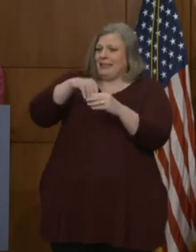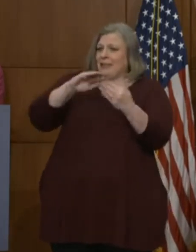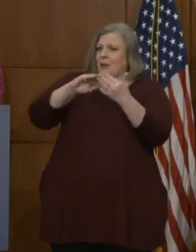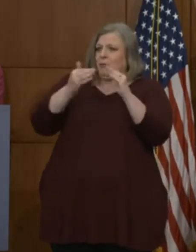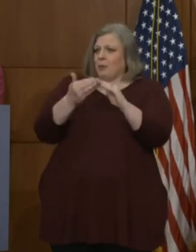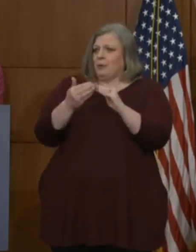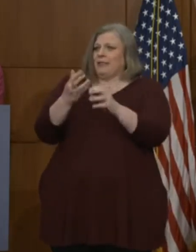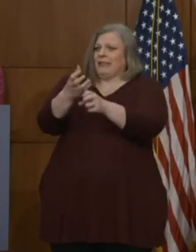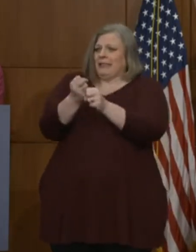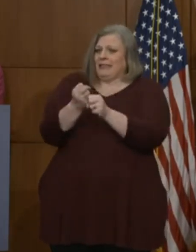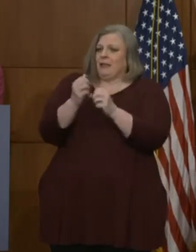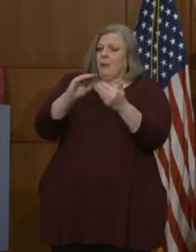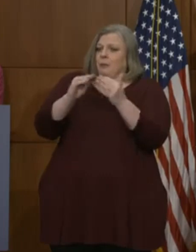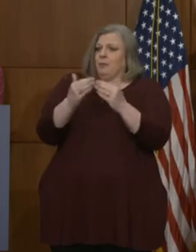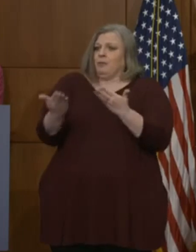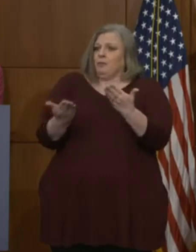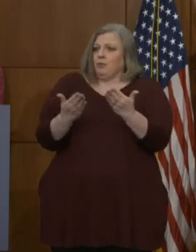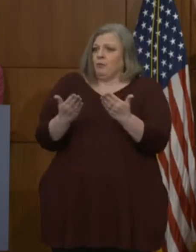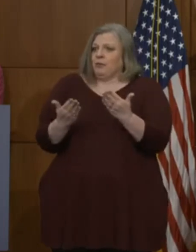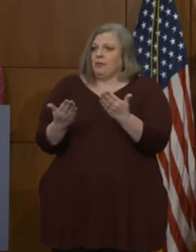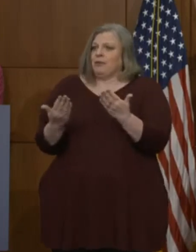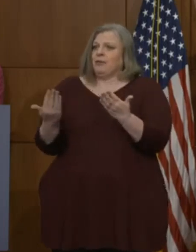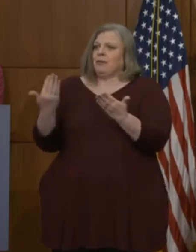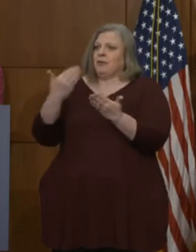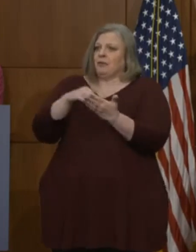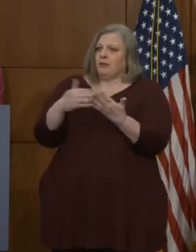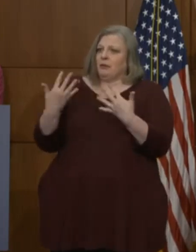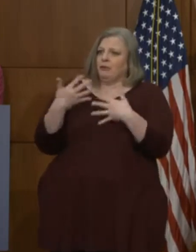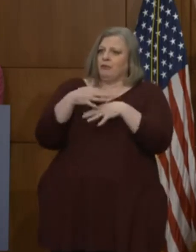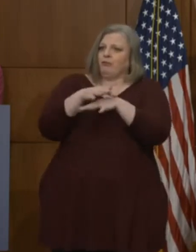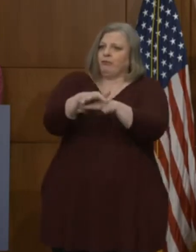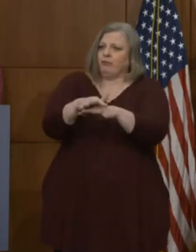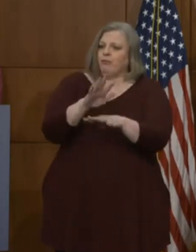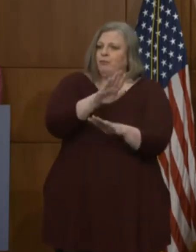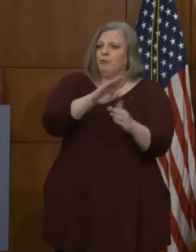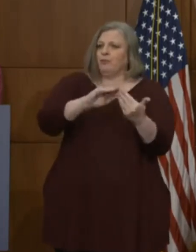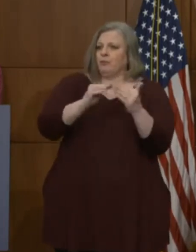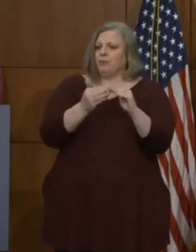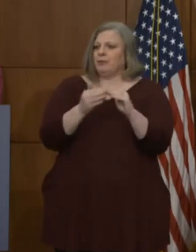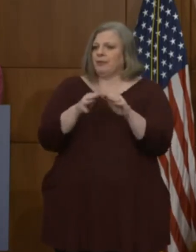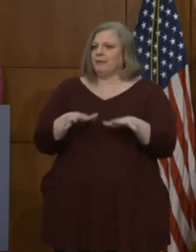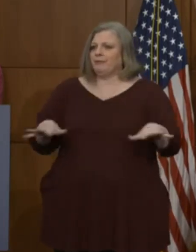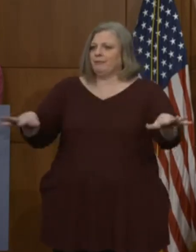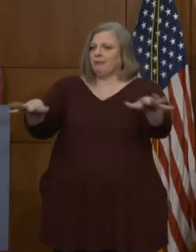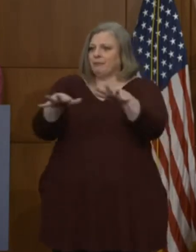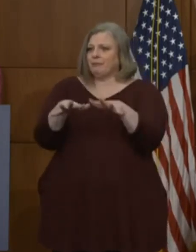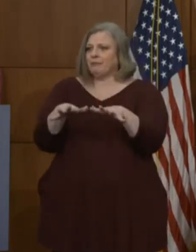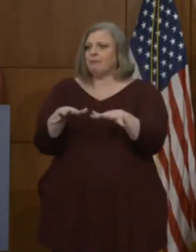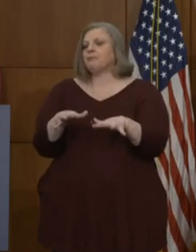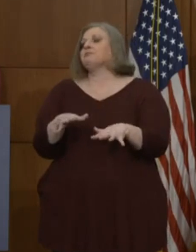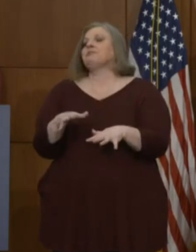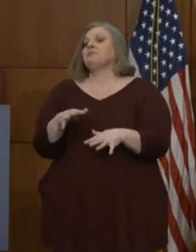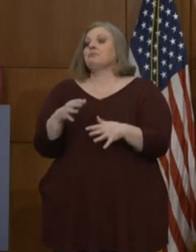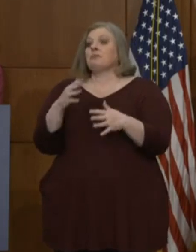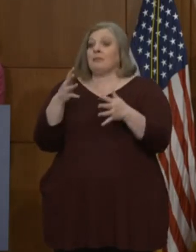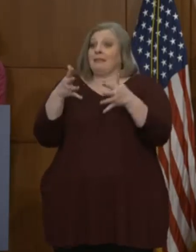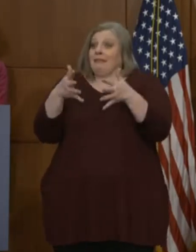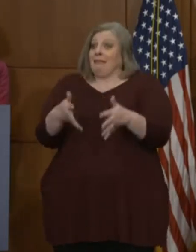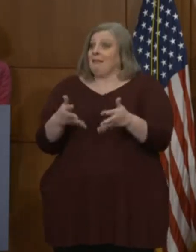COMMUNITY SO THAT THEY CAN OBTAIN COMMUNITY SERVICES AND OBTAIN COMMUNITY SERVICES AND RE INTEGRATE INTO. THEY ARE OUT RE INTEGRATE INTO. THEY ARE OUT THERE COMMUNITY CELL. OF WHAT